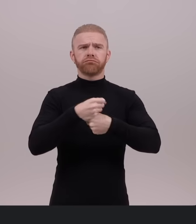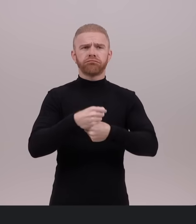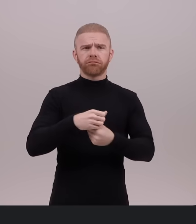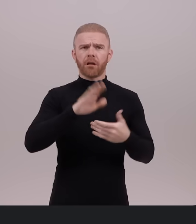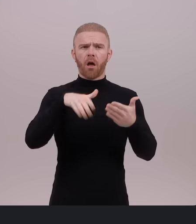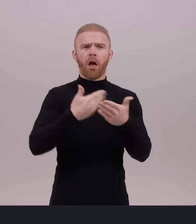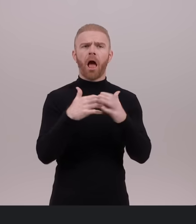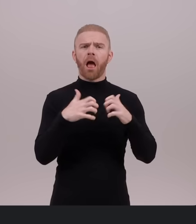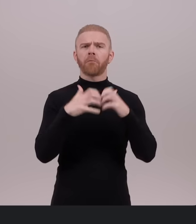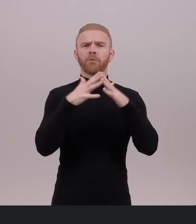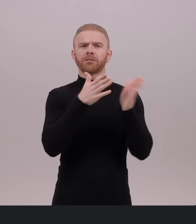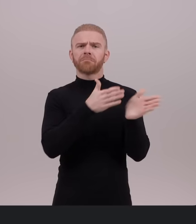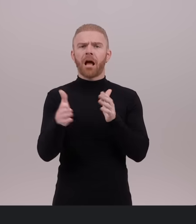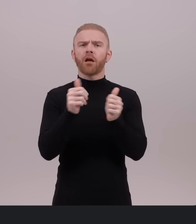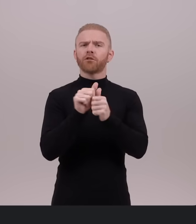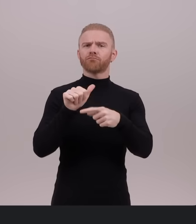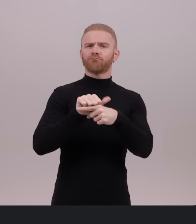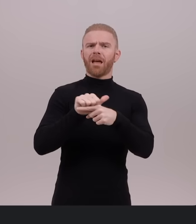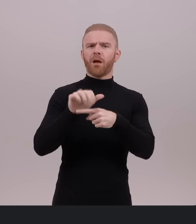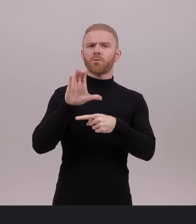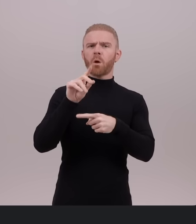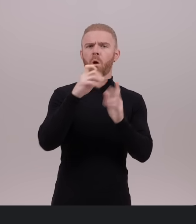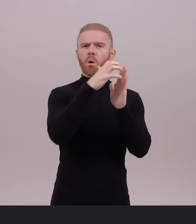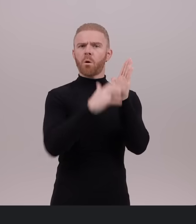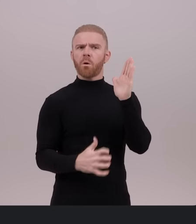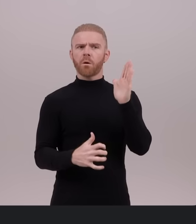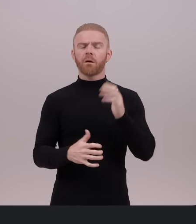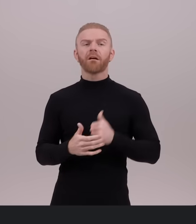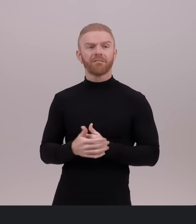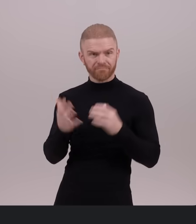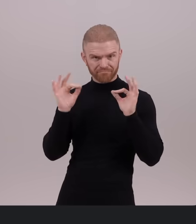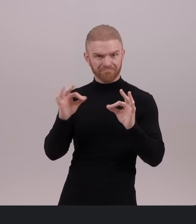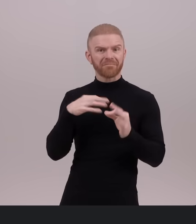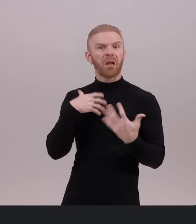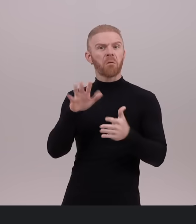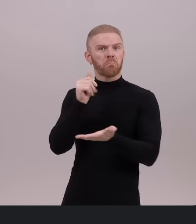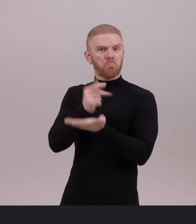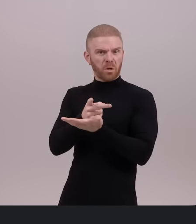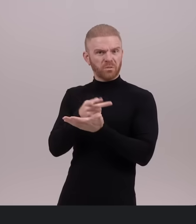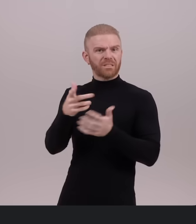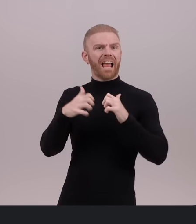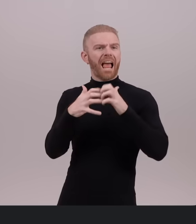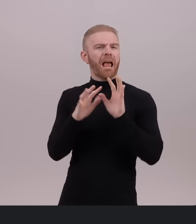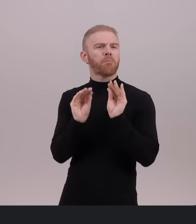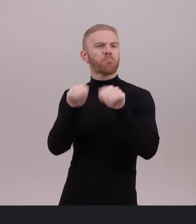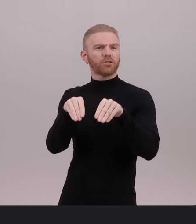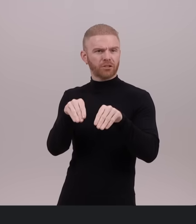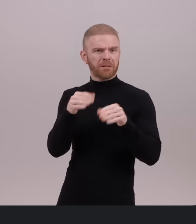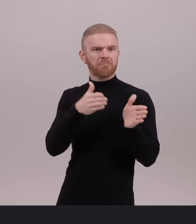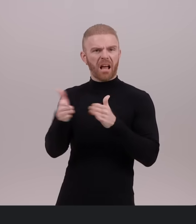I approved the implementation plan, and it's writing a bit of code to make this happen.